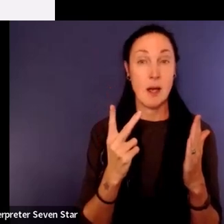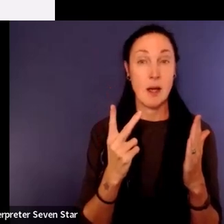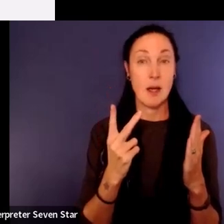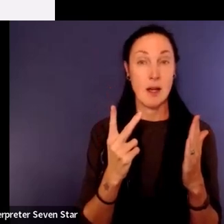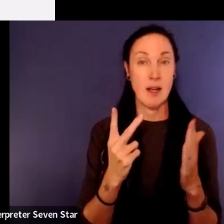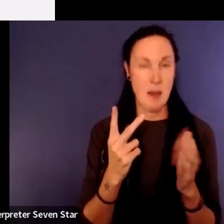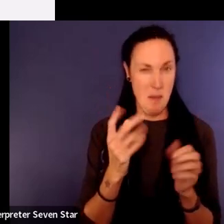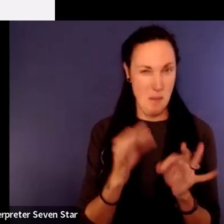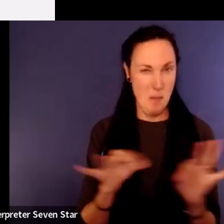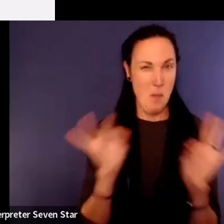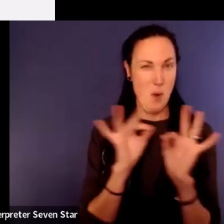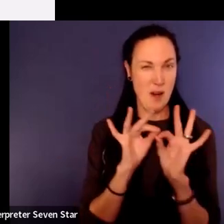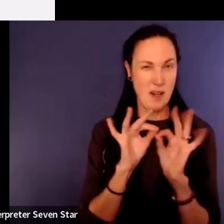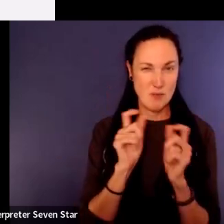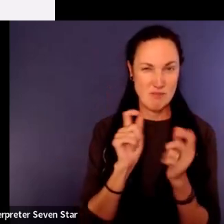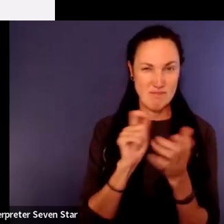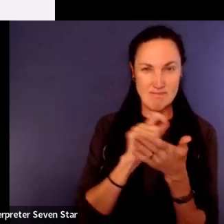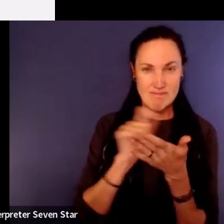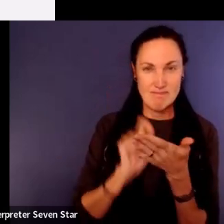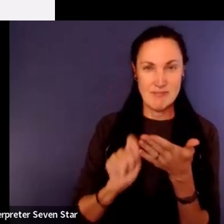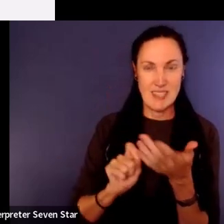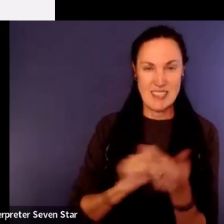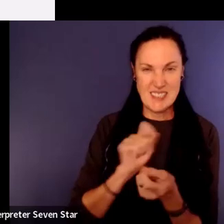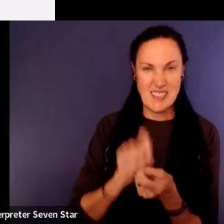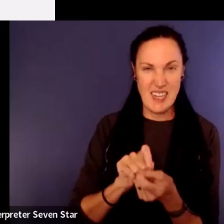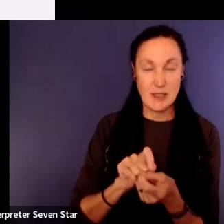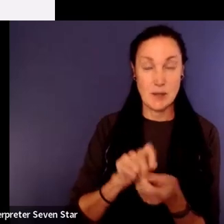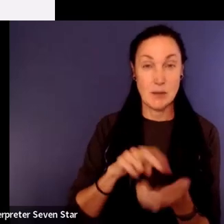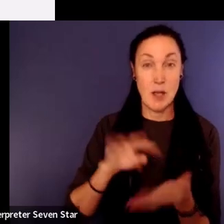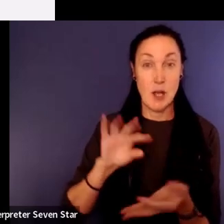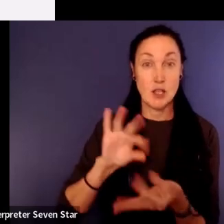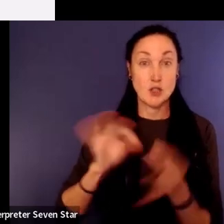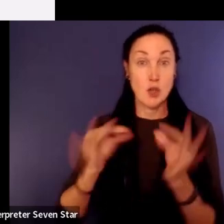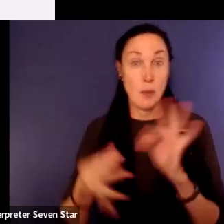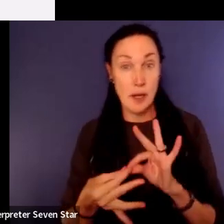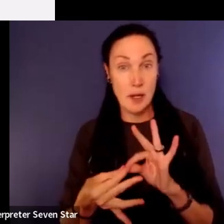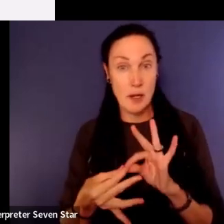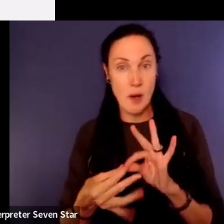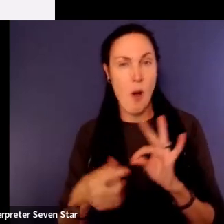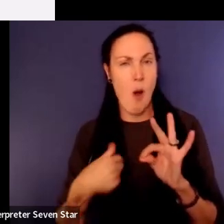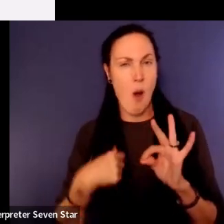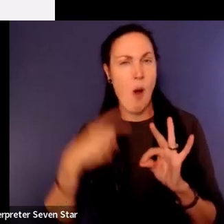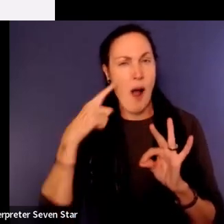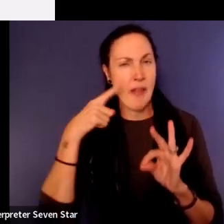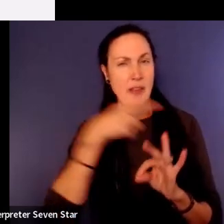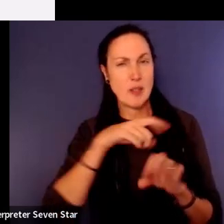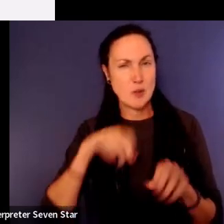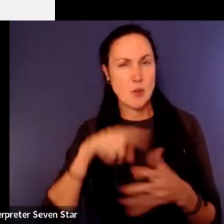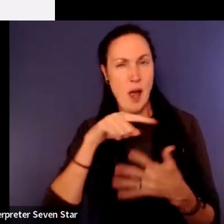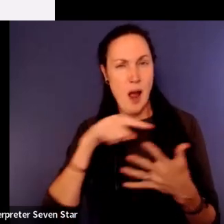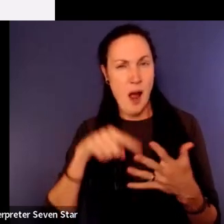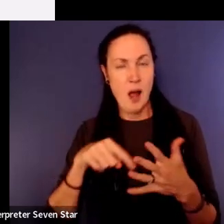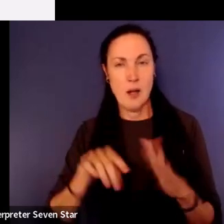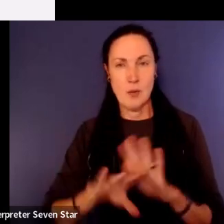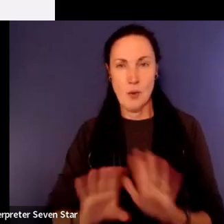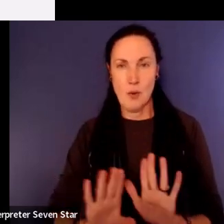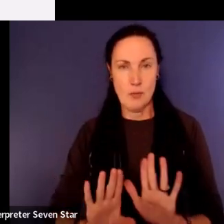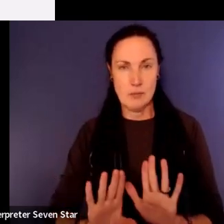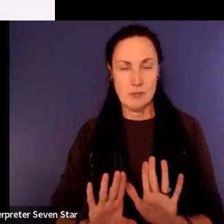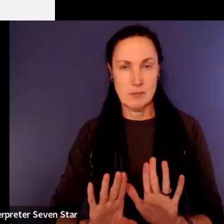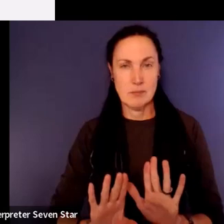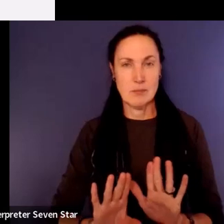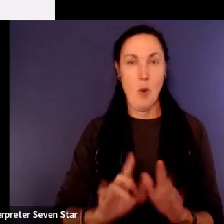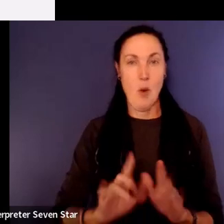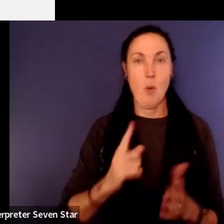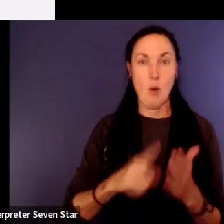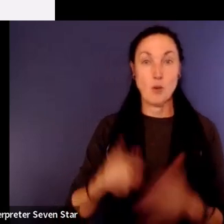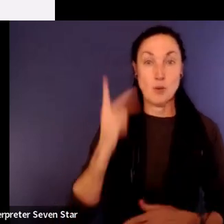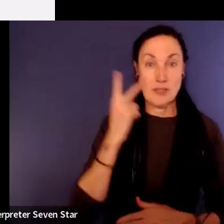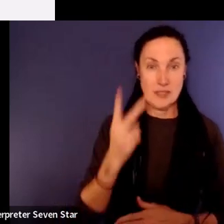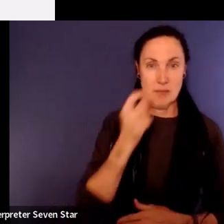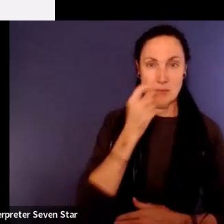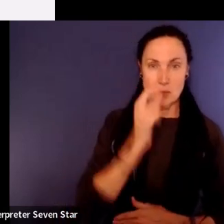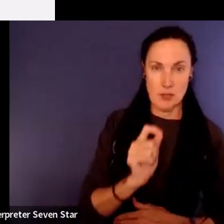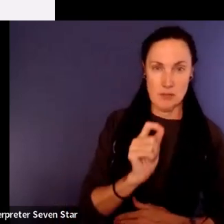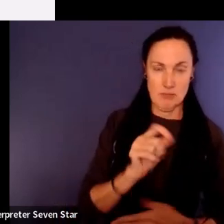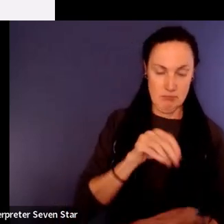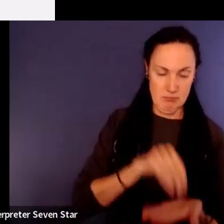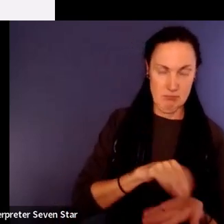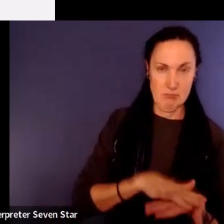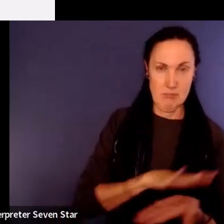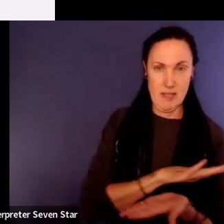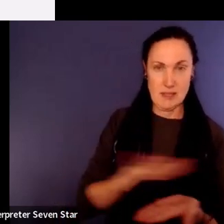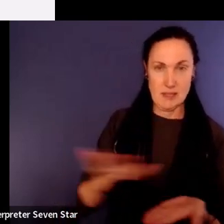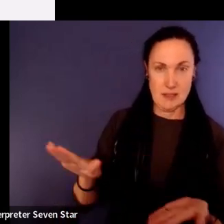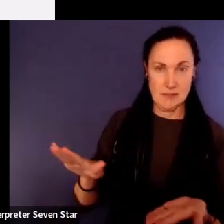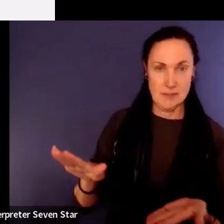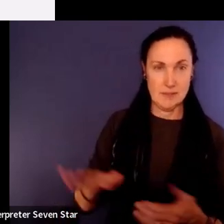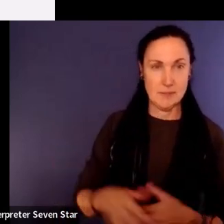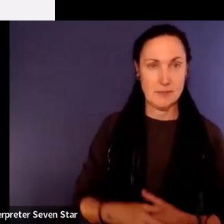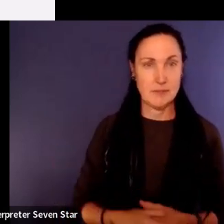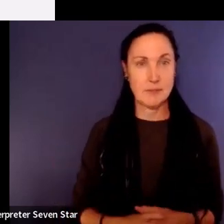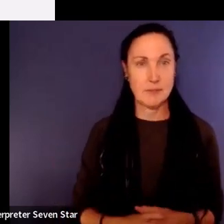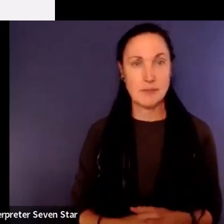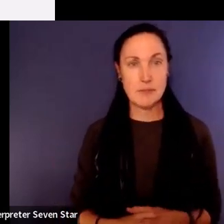what you observe. Do not write down what you think they are doing—only what you actually see. We'll